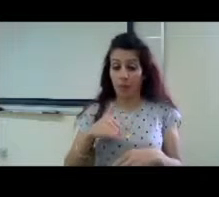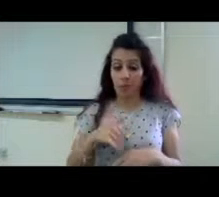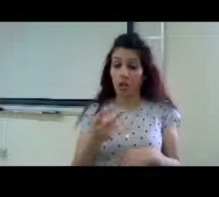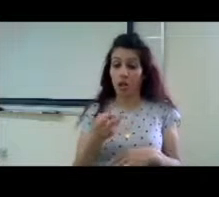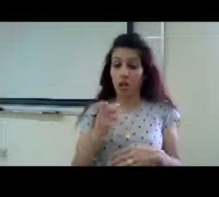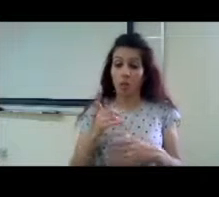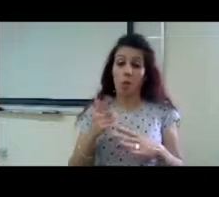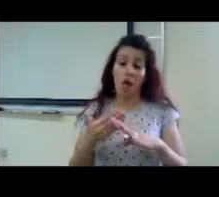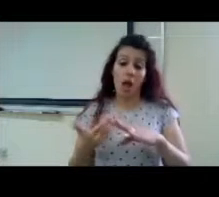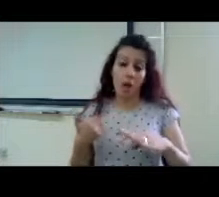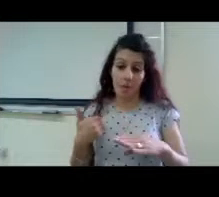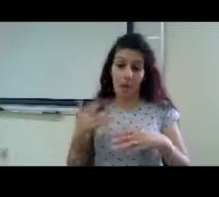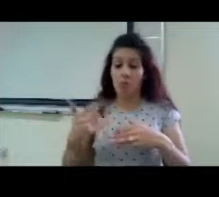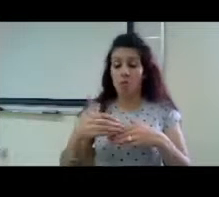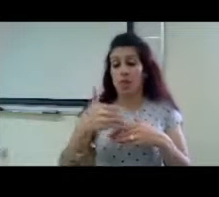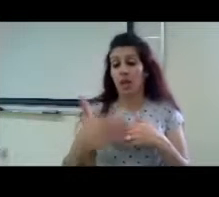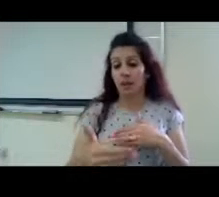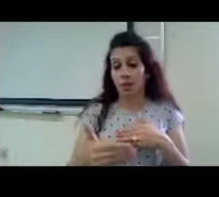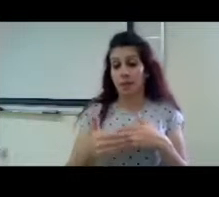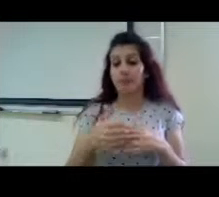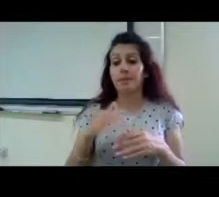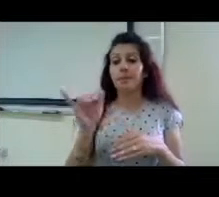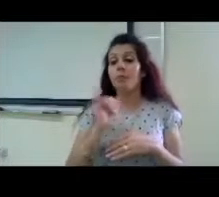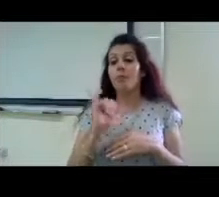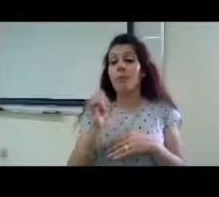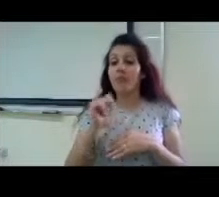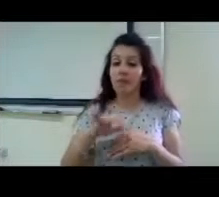what that looks like in response to the Cova pandemic